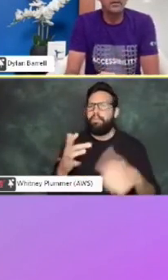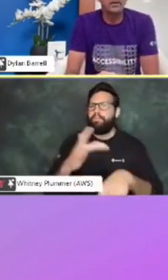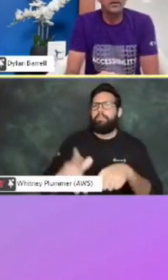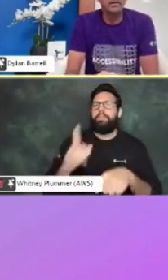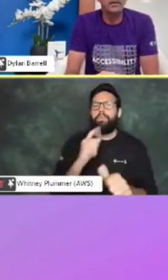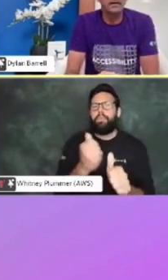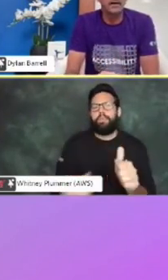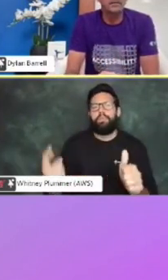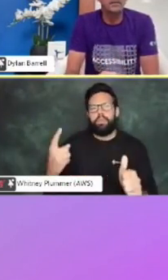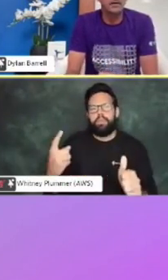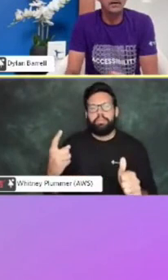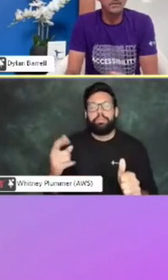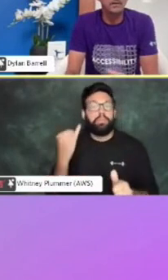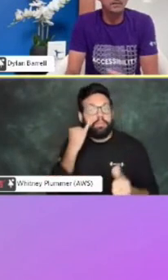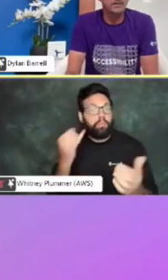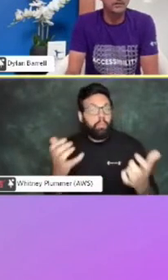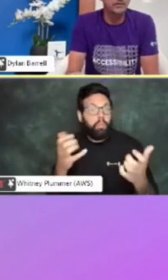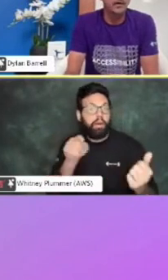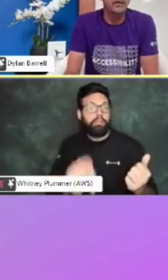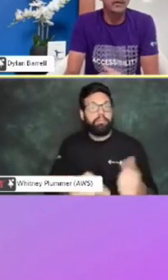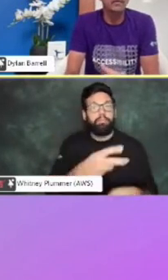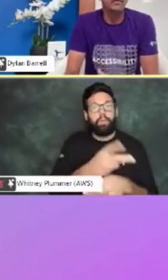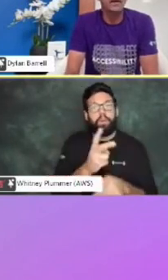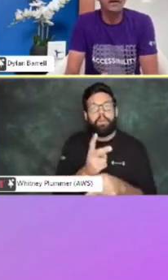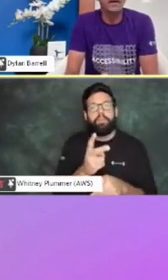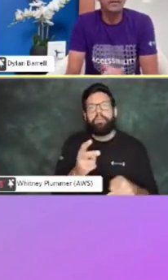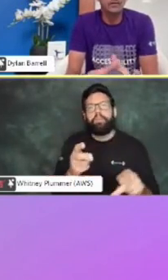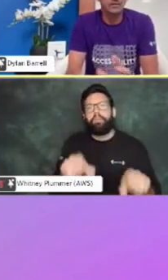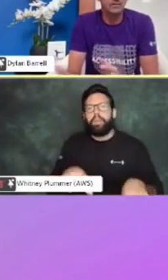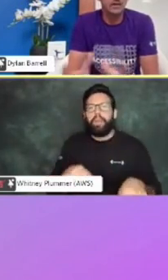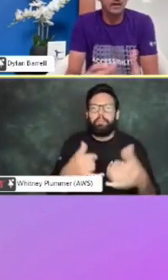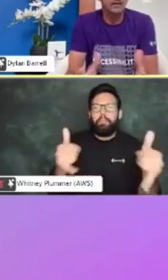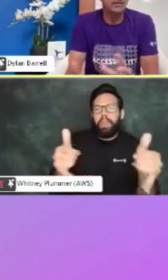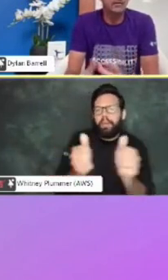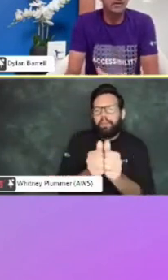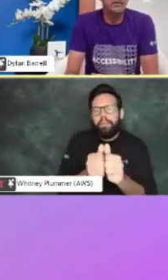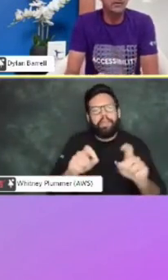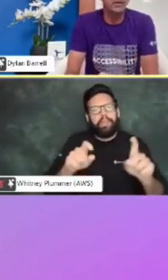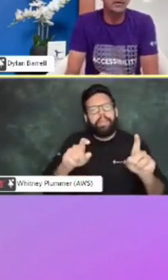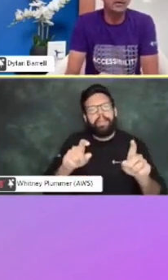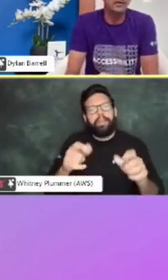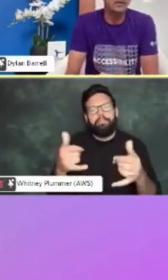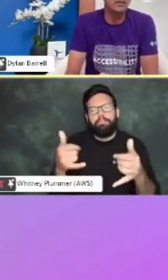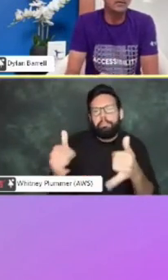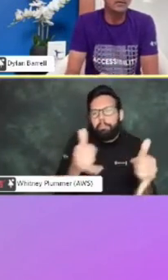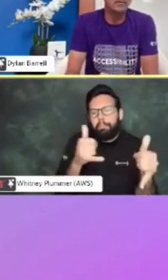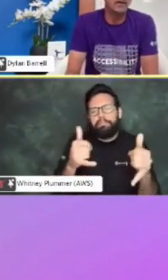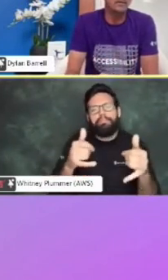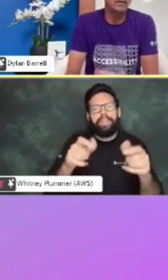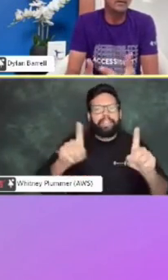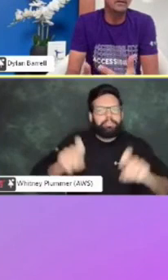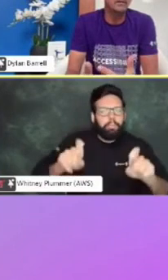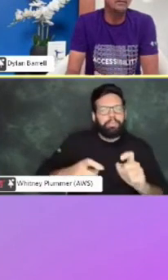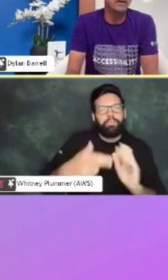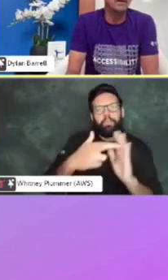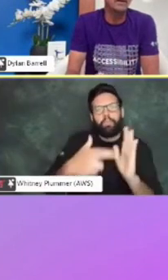you can now turn experimental rules on and off to see how those results work in your sort of environment, to give us feedback.